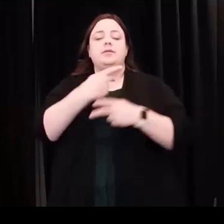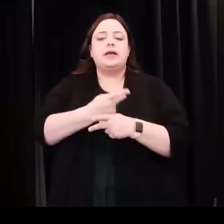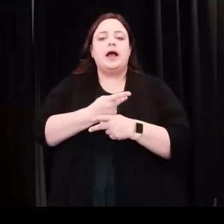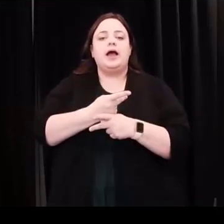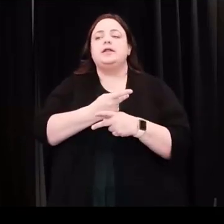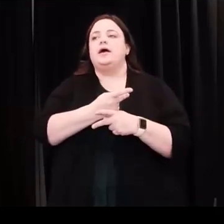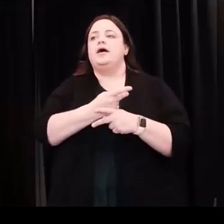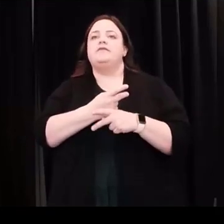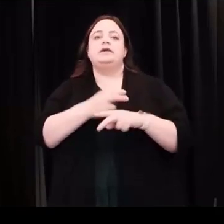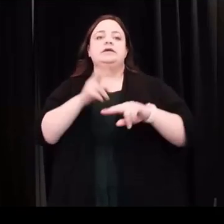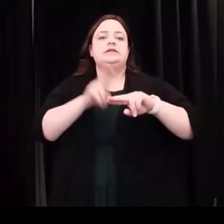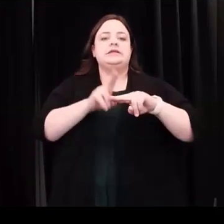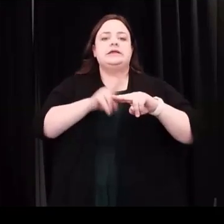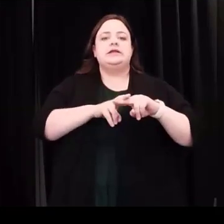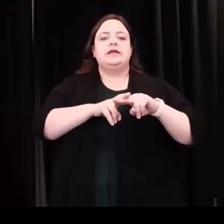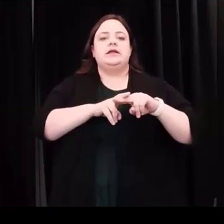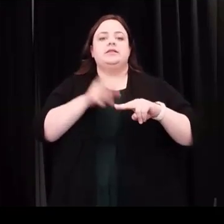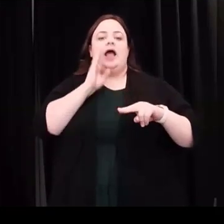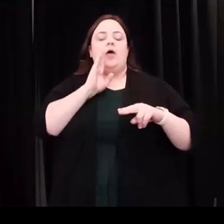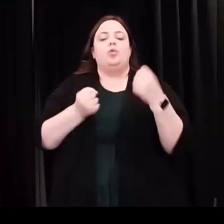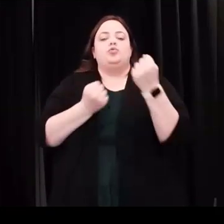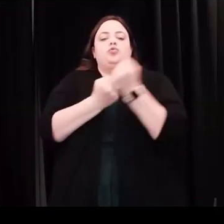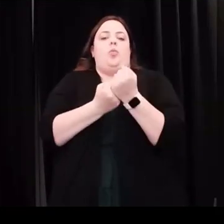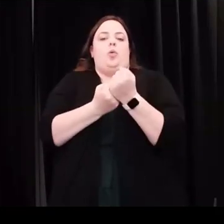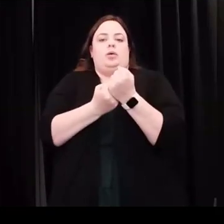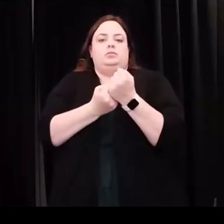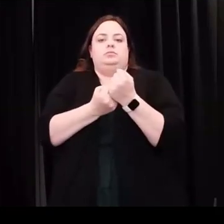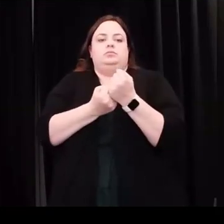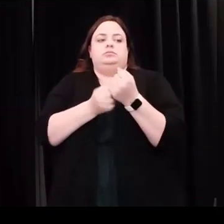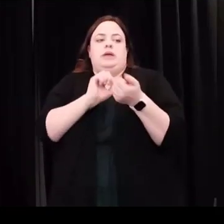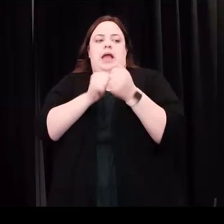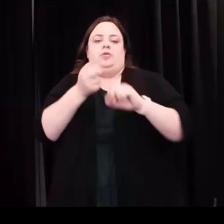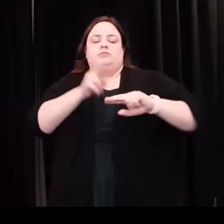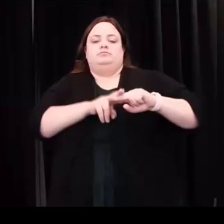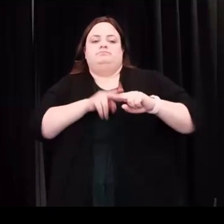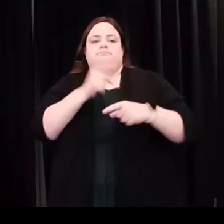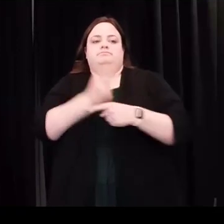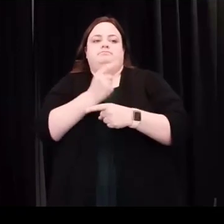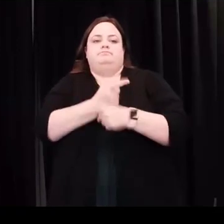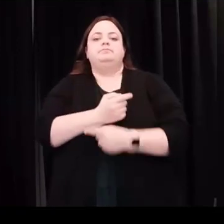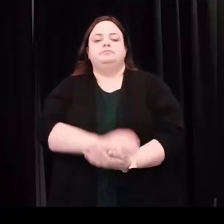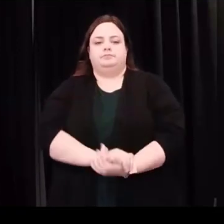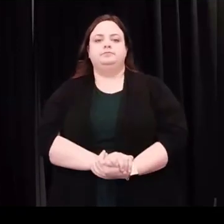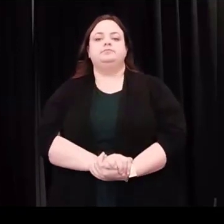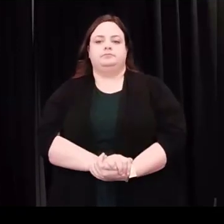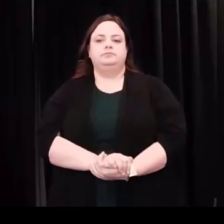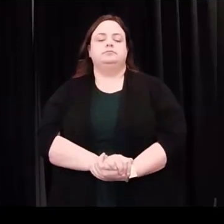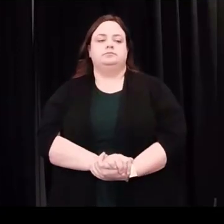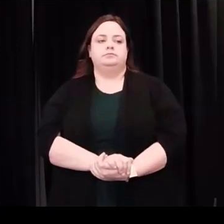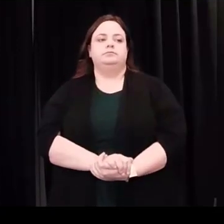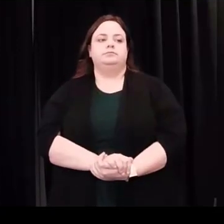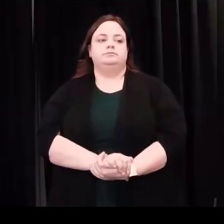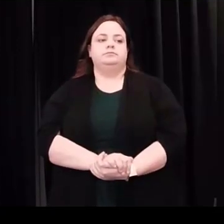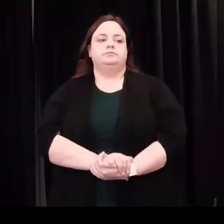some kind of seating that's going to support her. Some kind of seating that's going to support her, and making sure